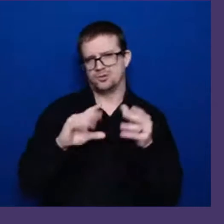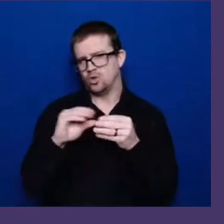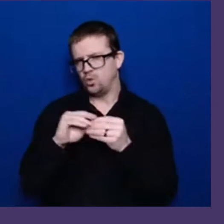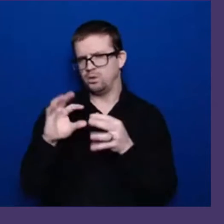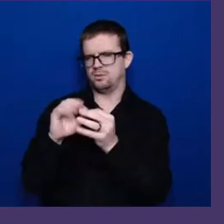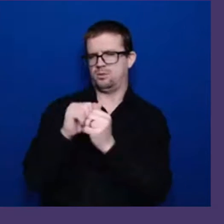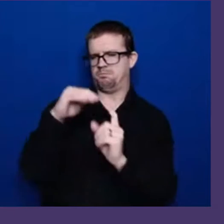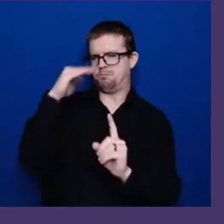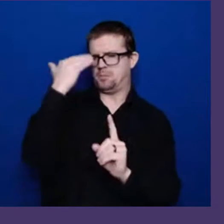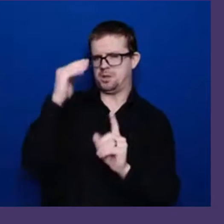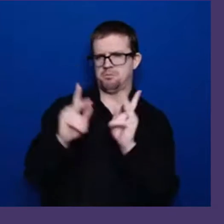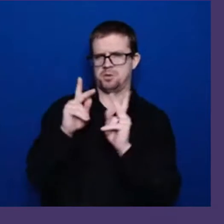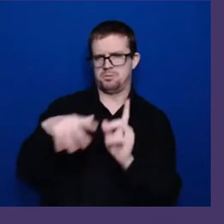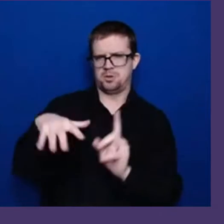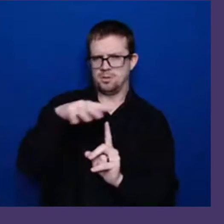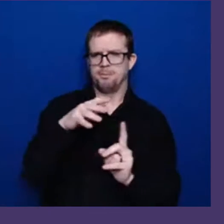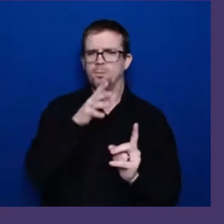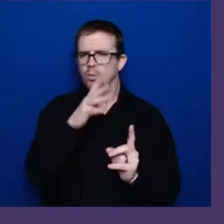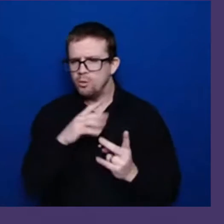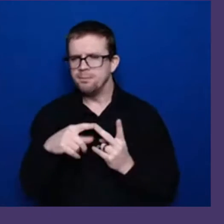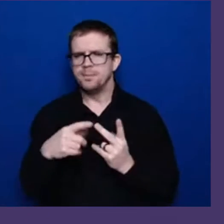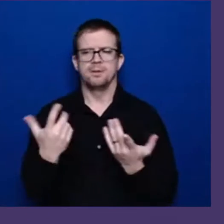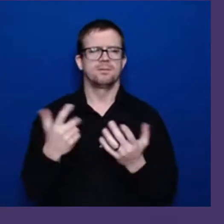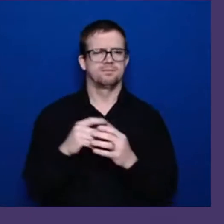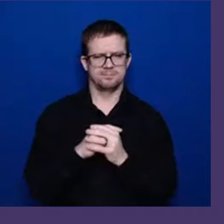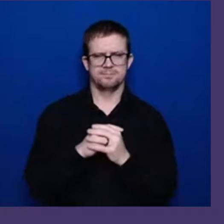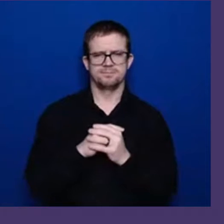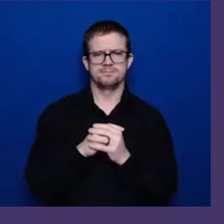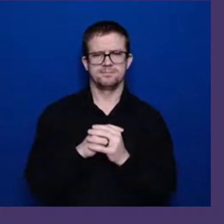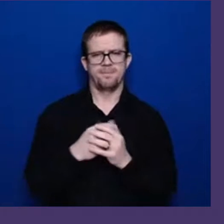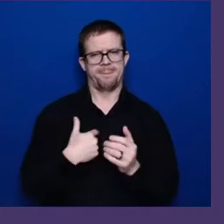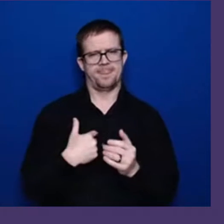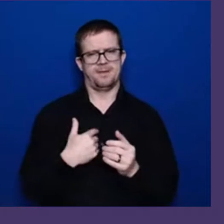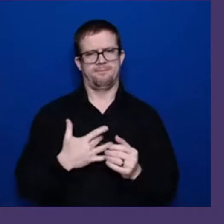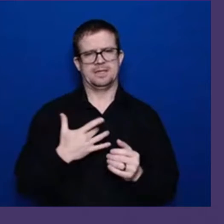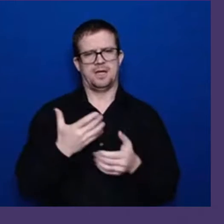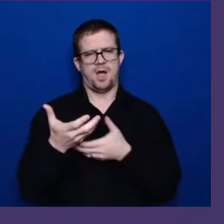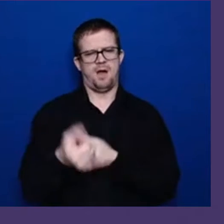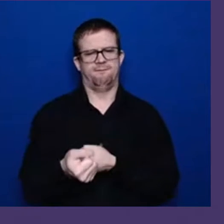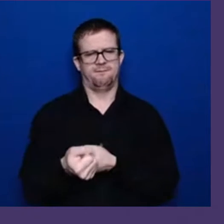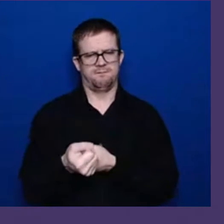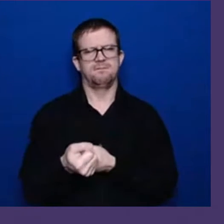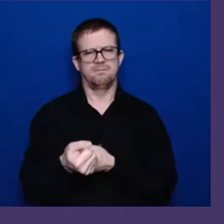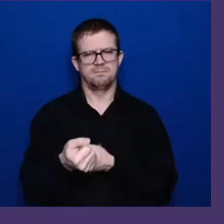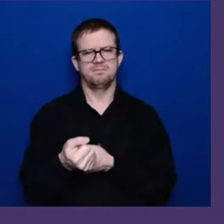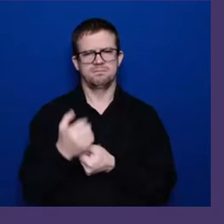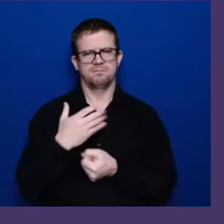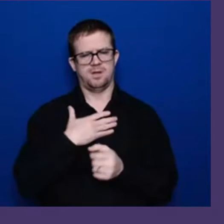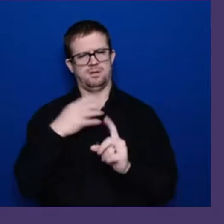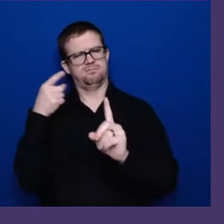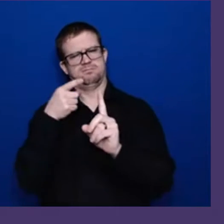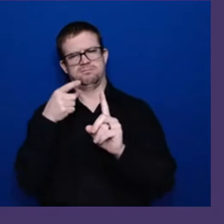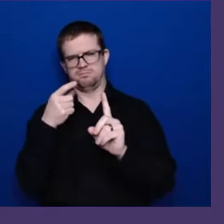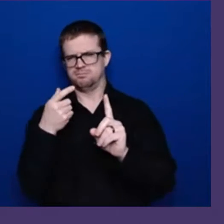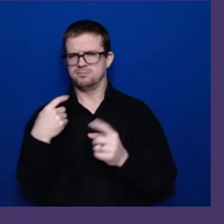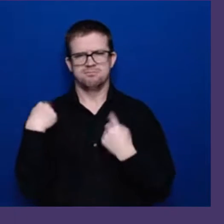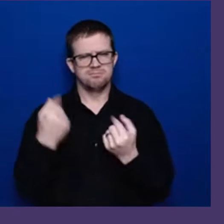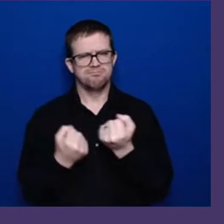I felt very confident about where I was going, who I was advocating for when it came to that narrative.